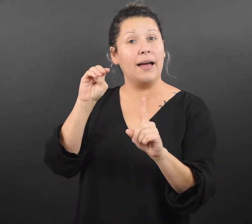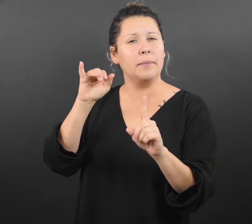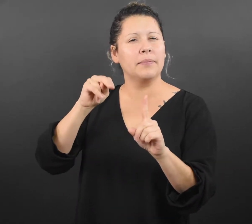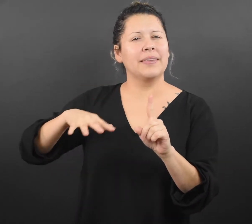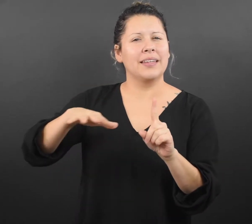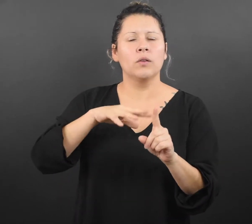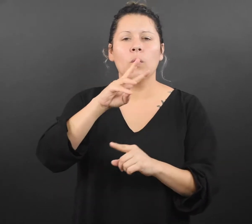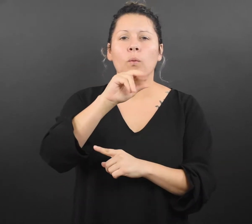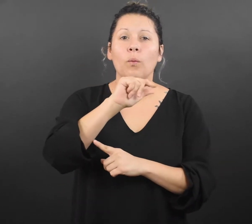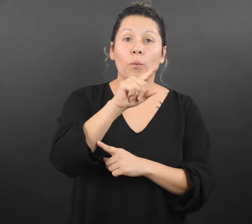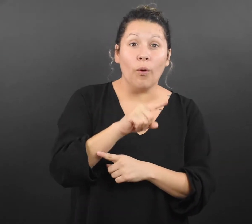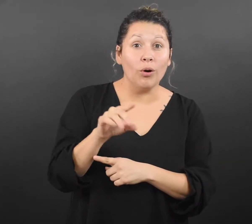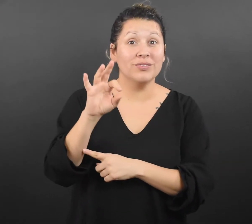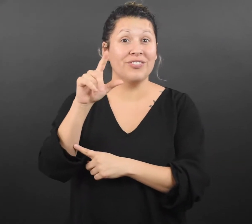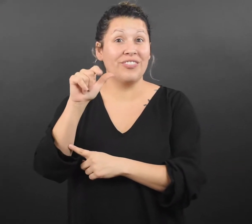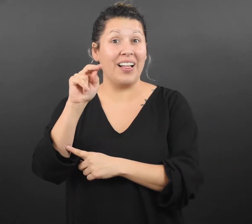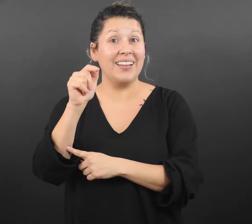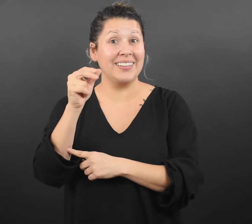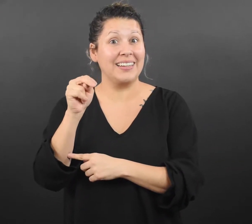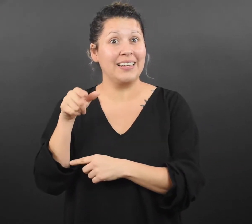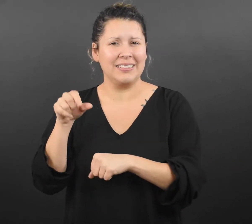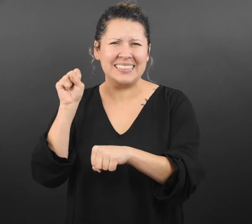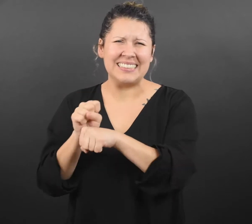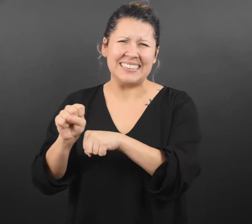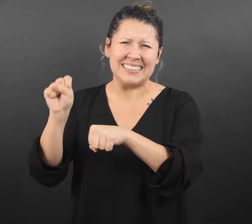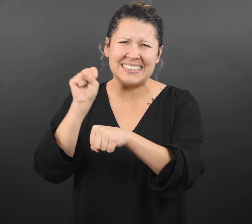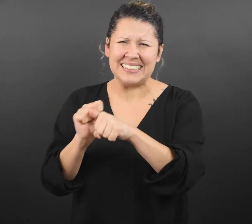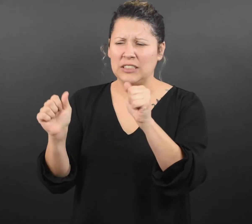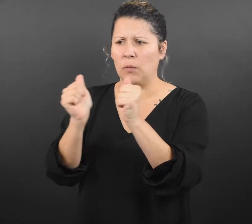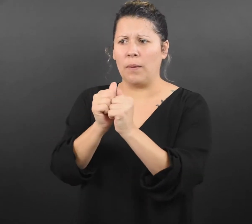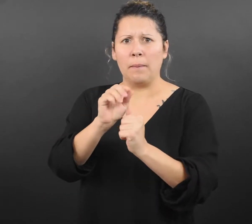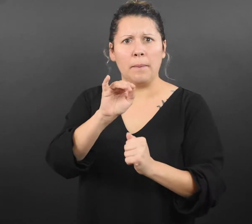The Walz-Flanagan Administration worked with Minnesota hospitals to ask